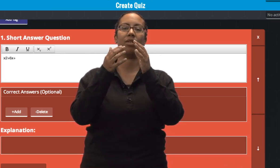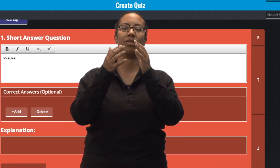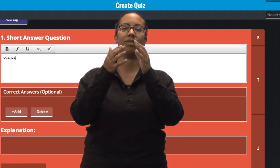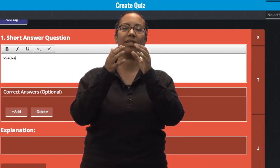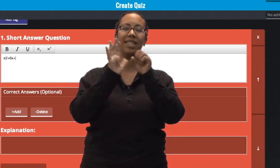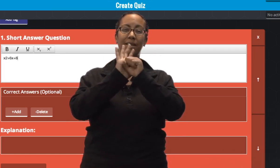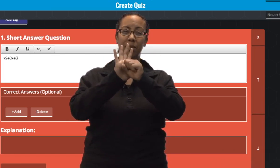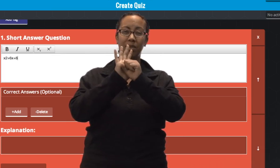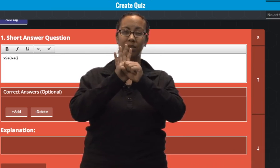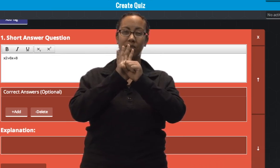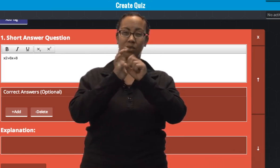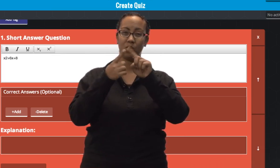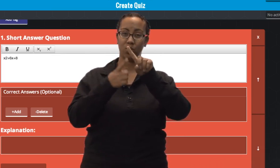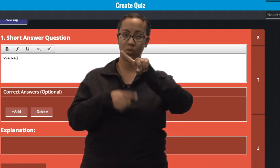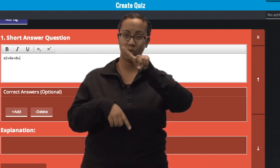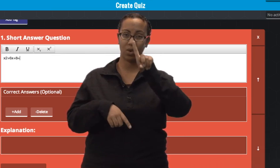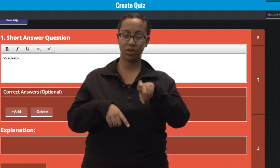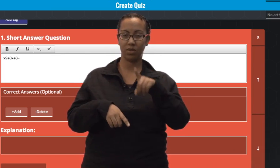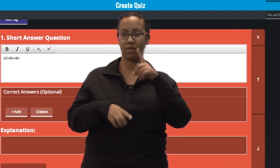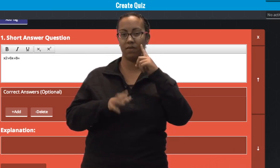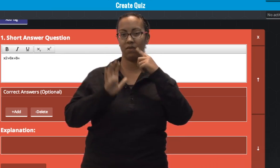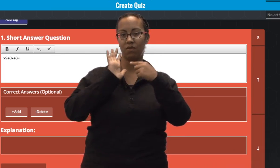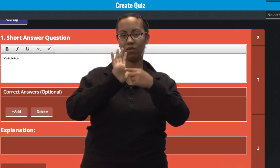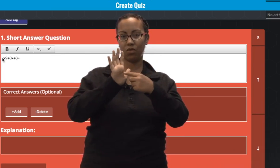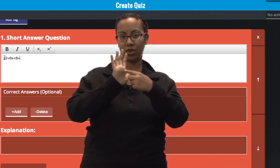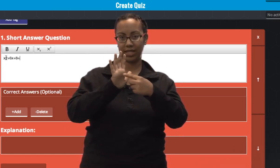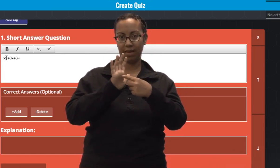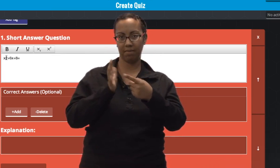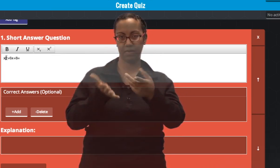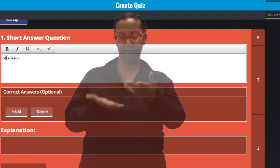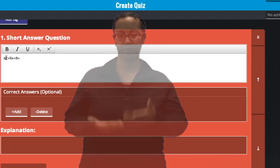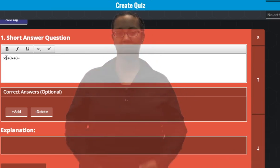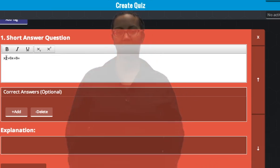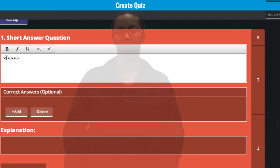You can have numbers, symbols, and you can add those to the question. For example--